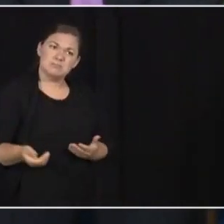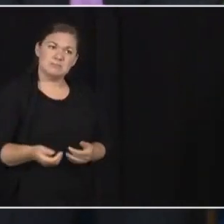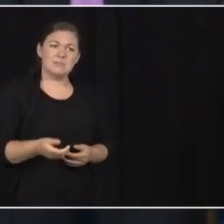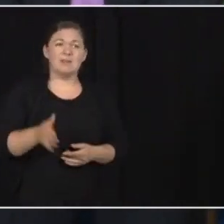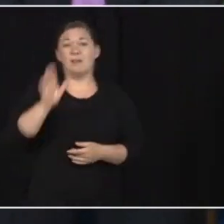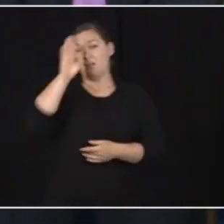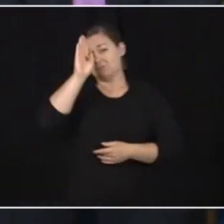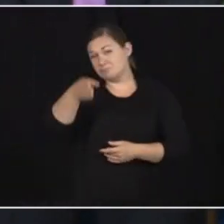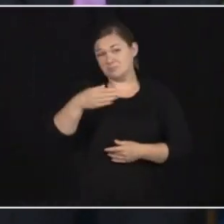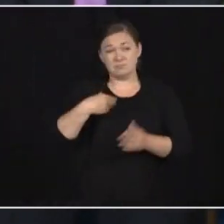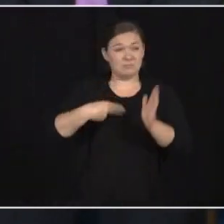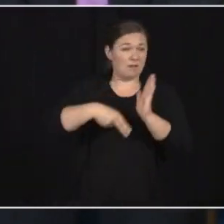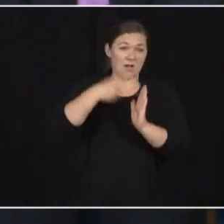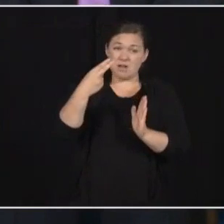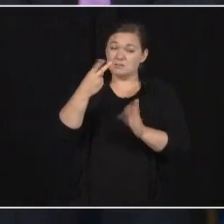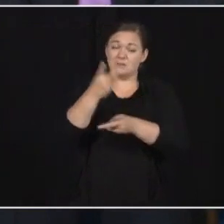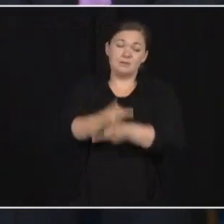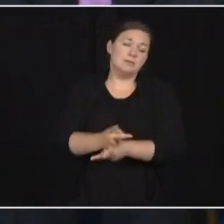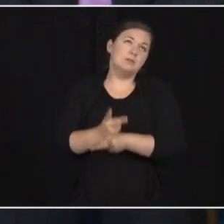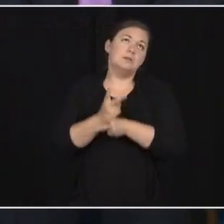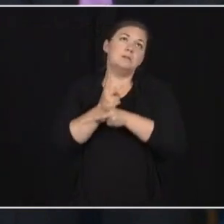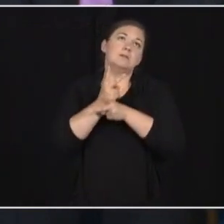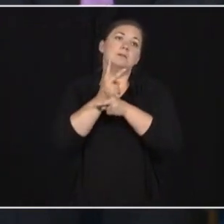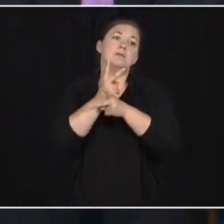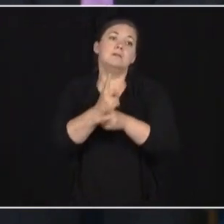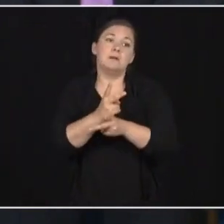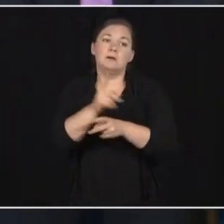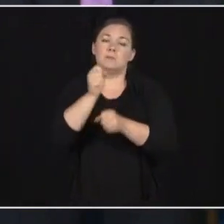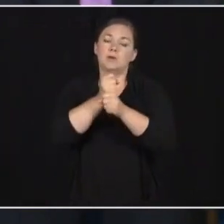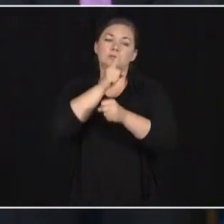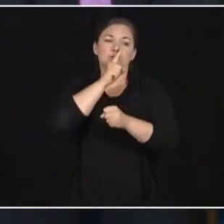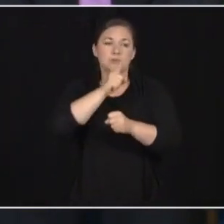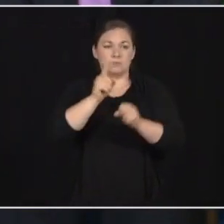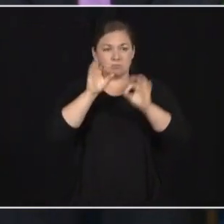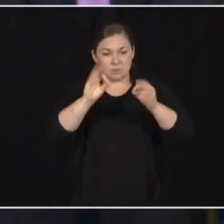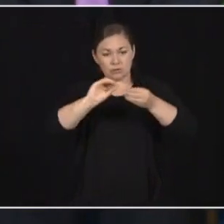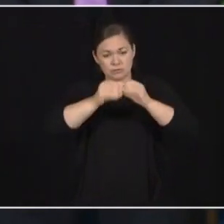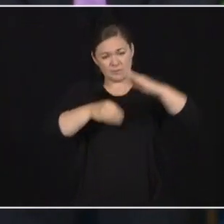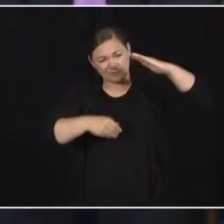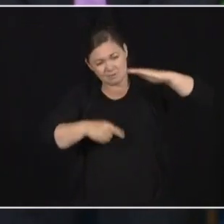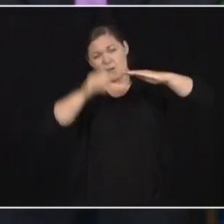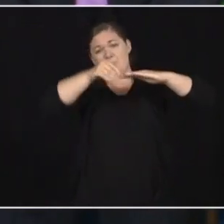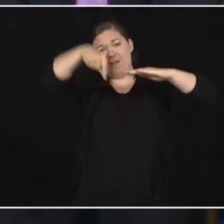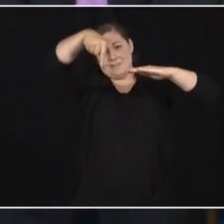We are moving cautiously. To be very frank we want to be sure that our numbers continue to decline